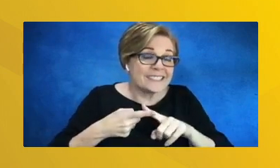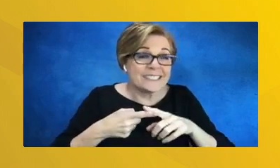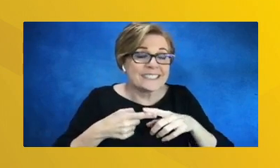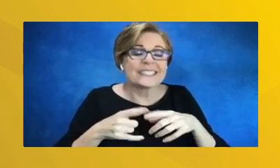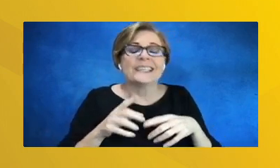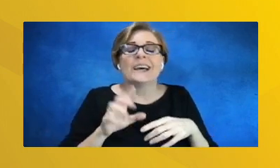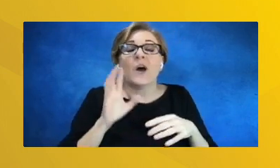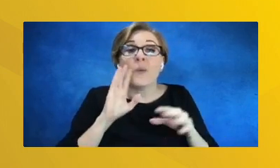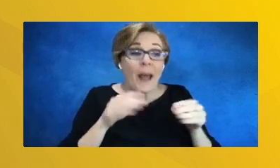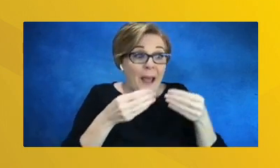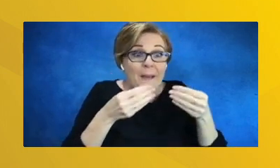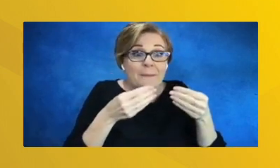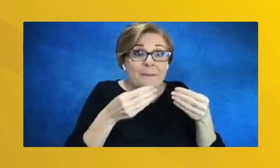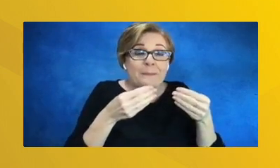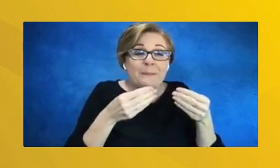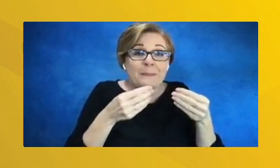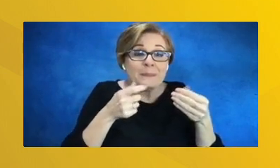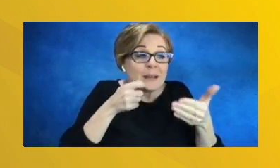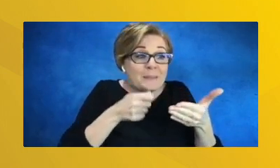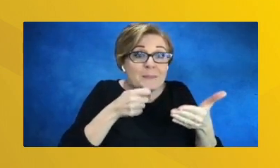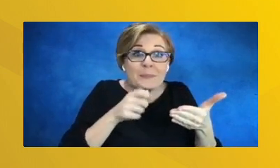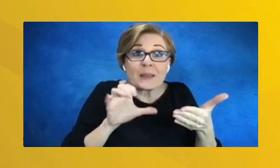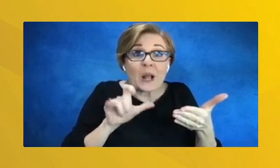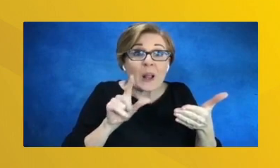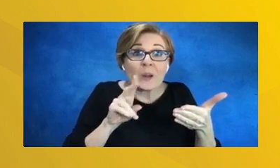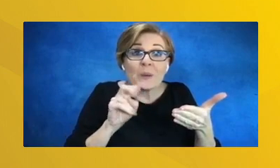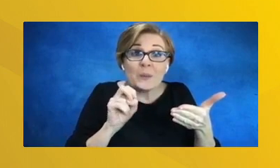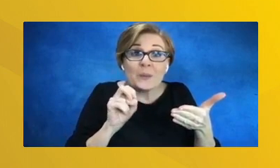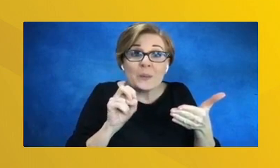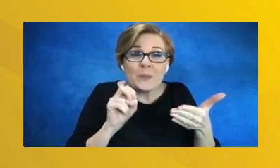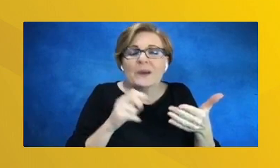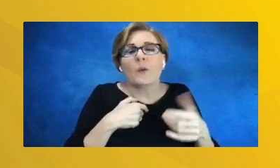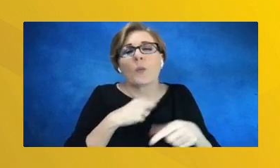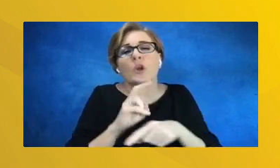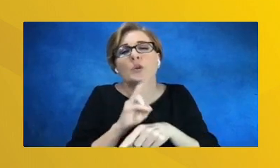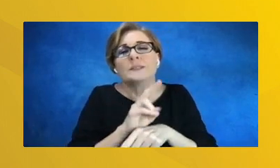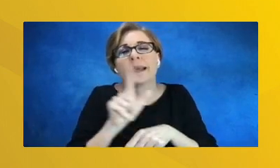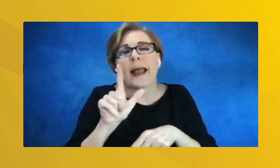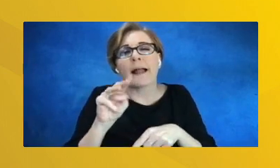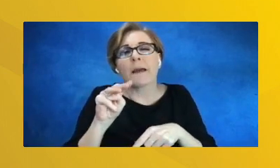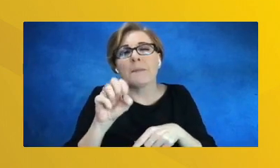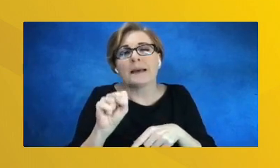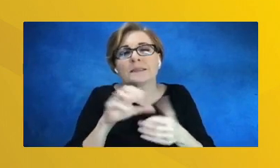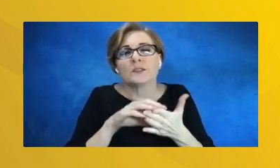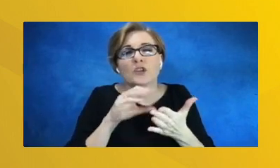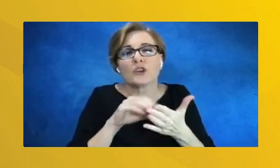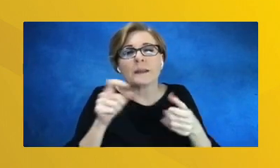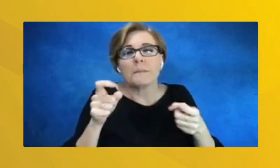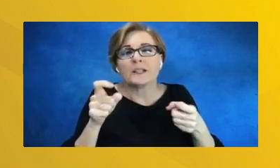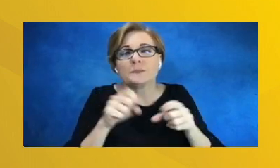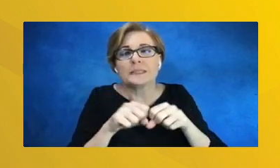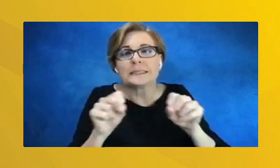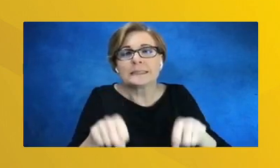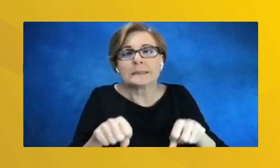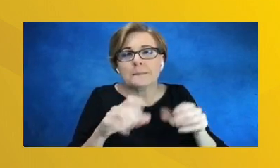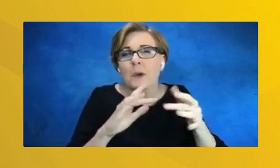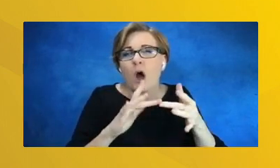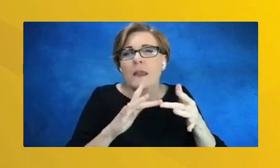And this is all in a learning management system. So it's an online interactive website.